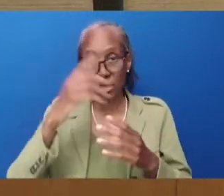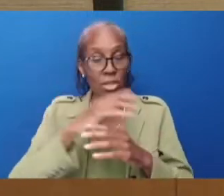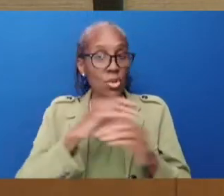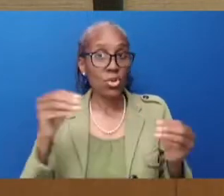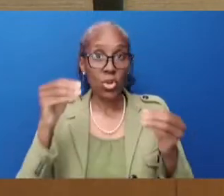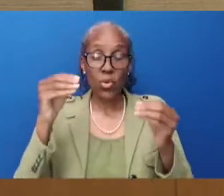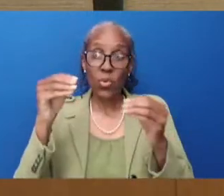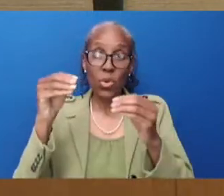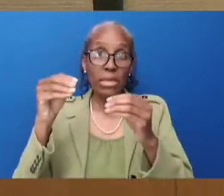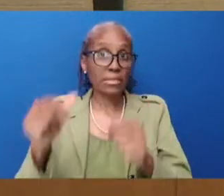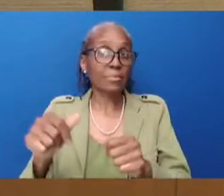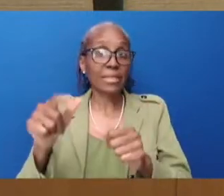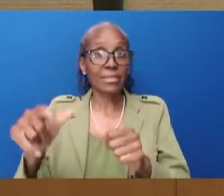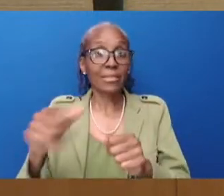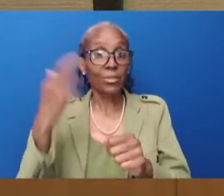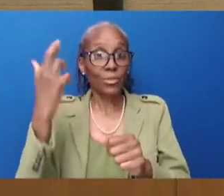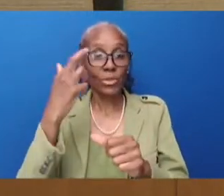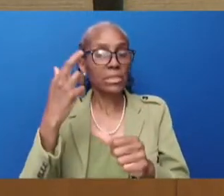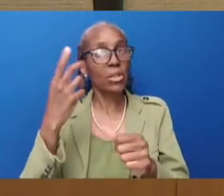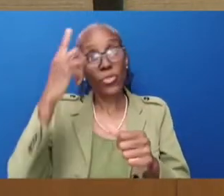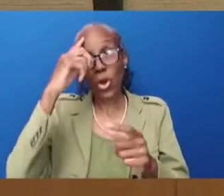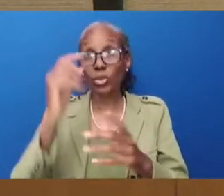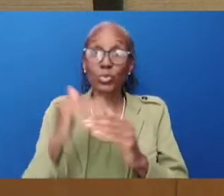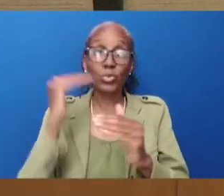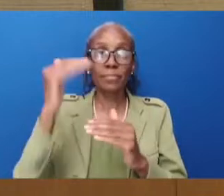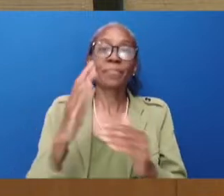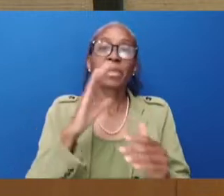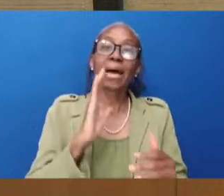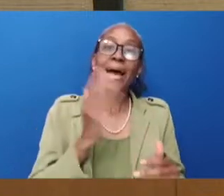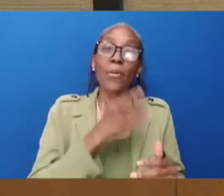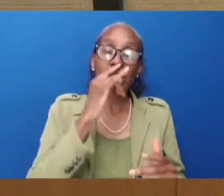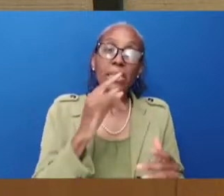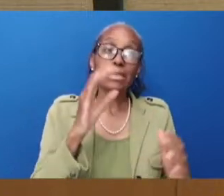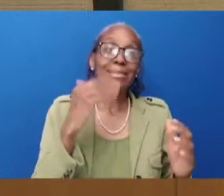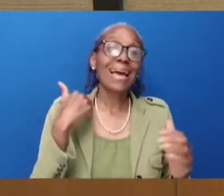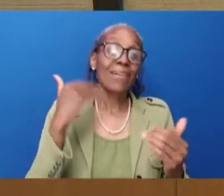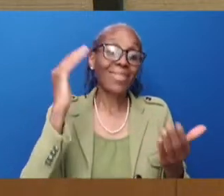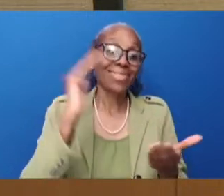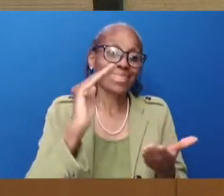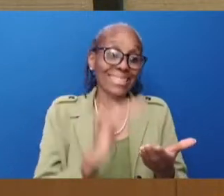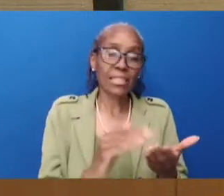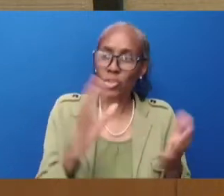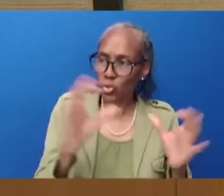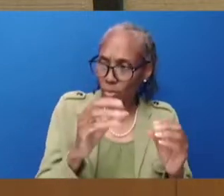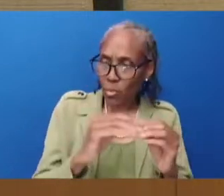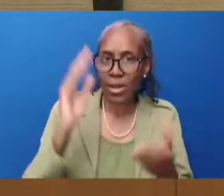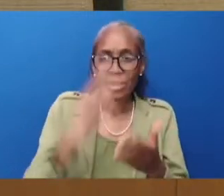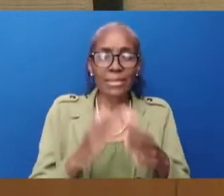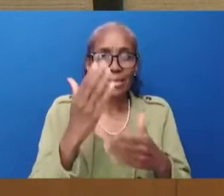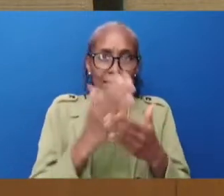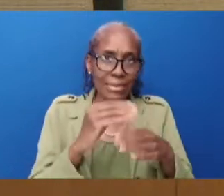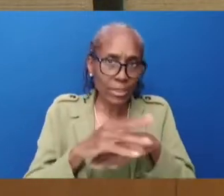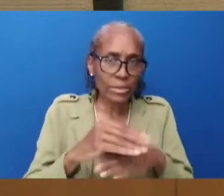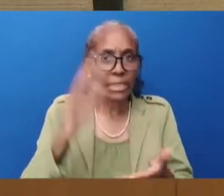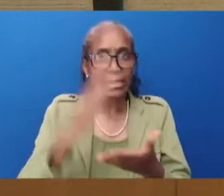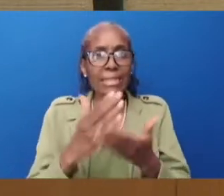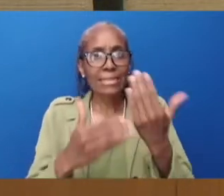USEFUL THAT A HUMAN AND GENEROUS MIND, NO EXPENSE FOR THIS PURPOSE WOULD BE NOT